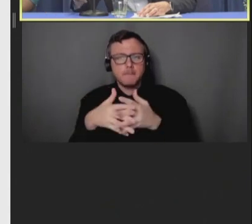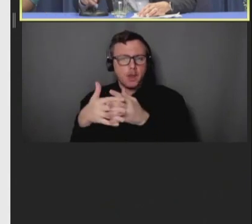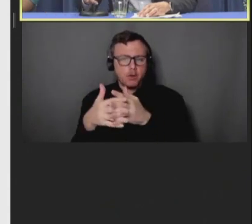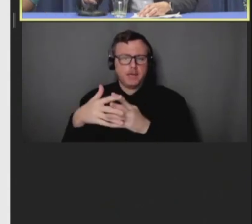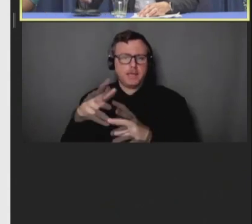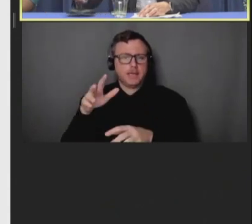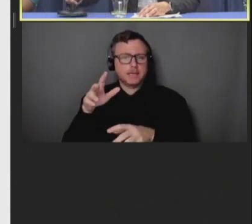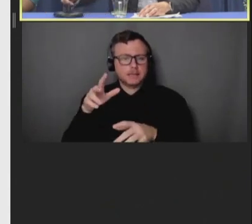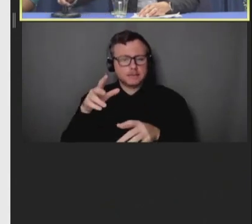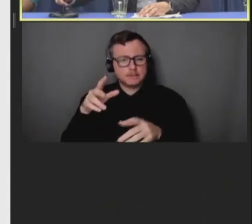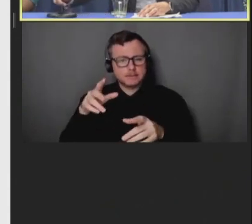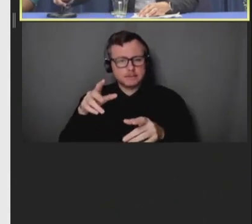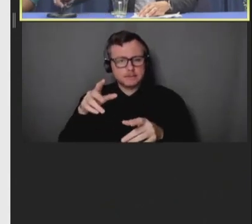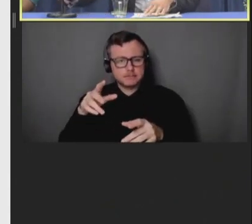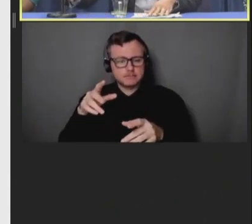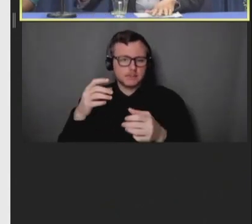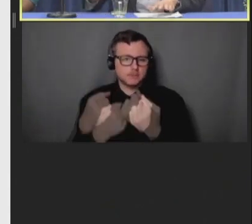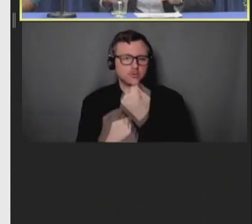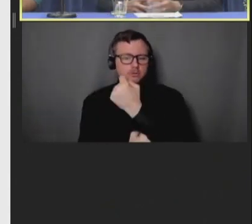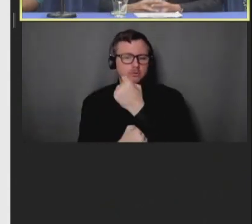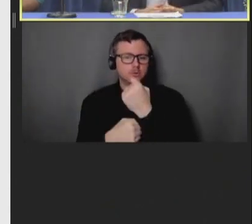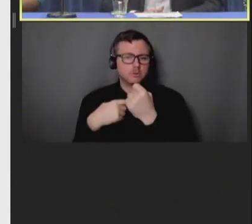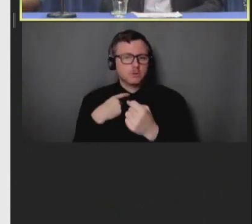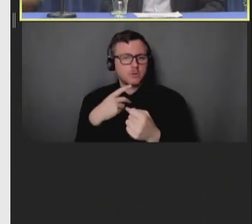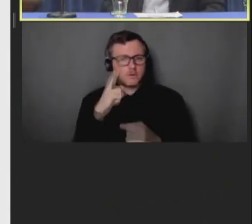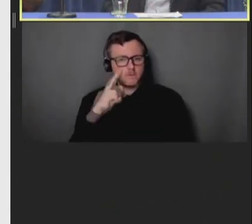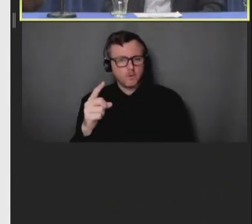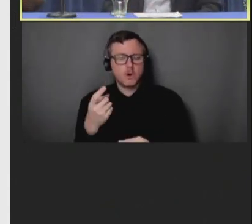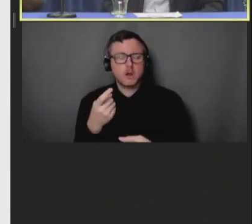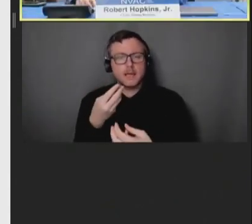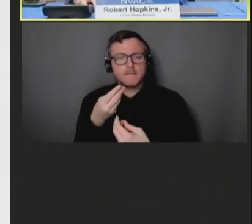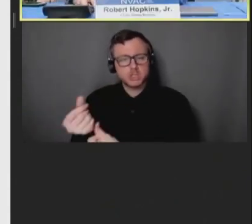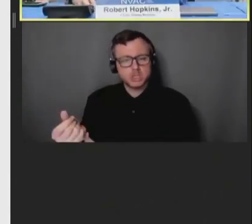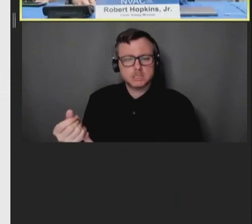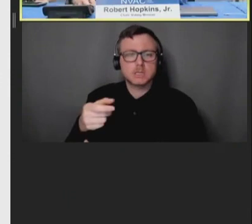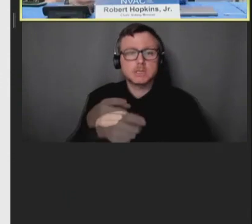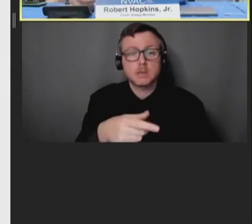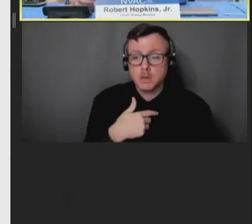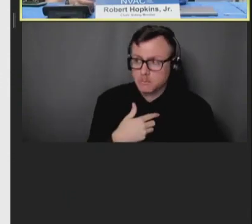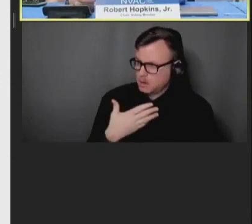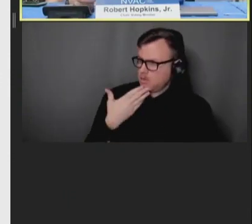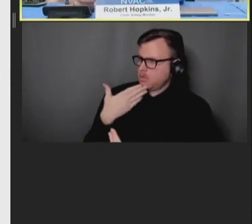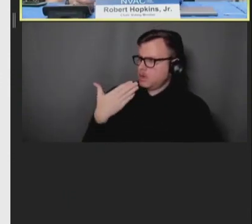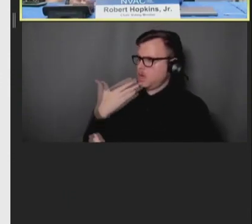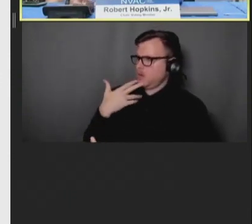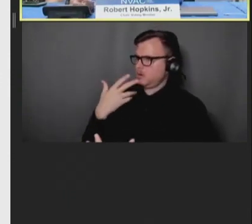Robert Hopkins: I want to thank all the members of this panel. This has been a spectacular way to